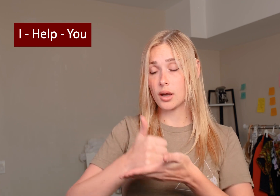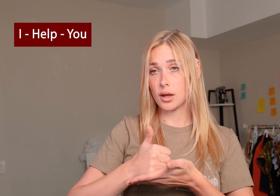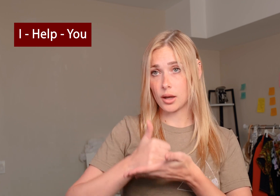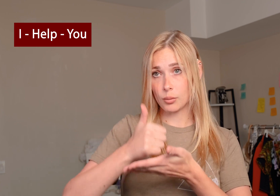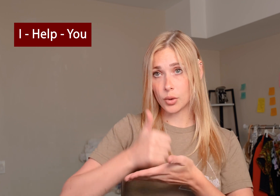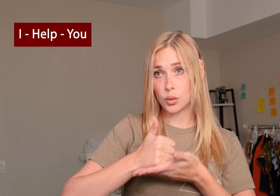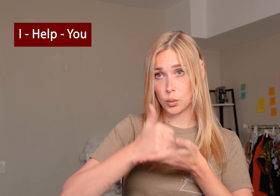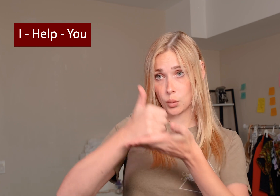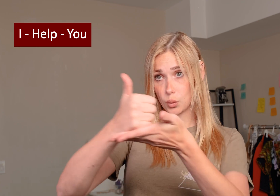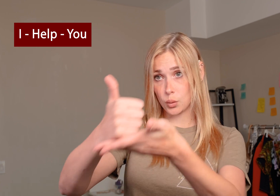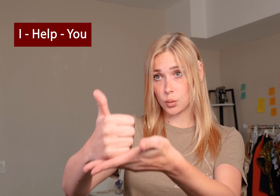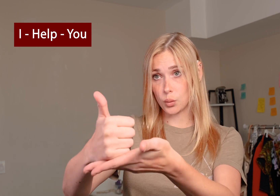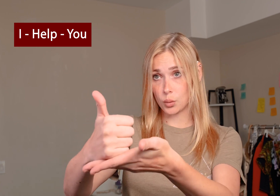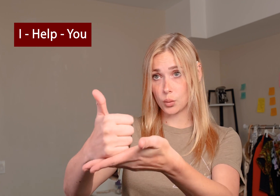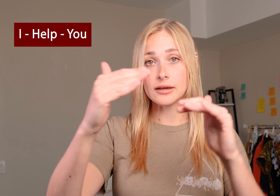and if I am helping you I would move the sign out to you.